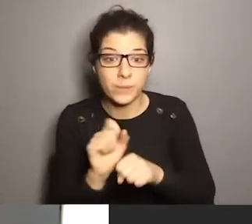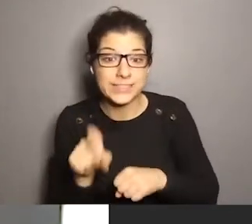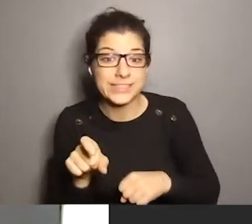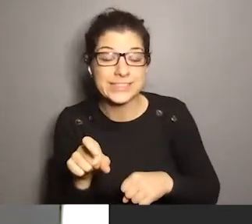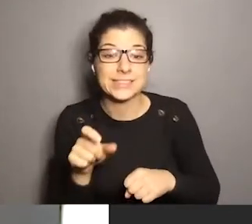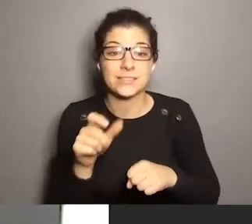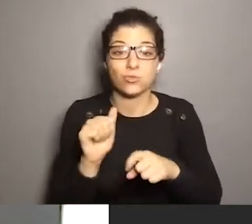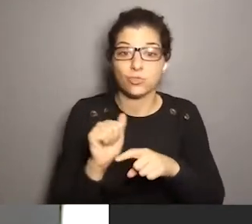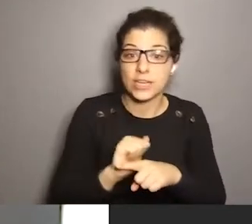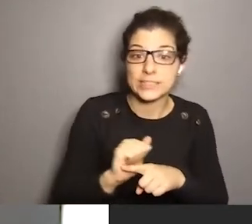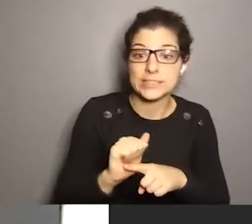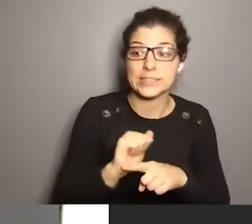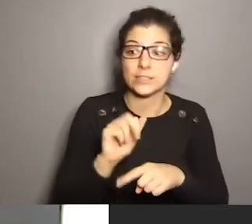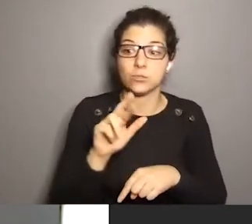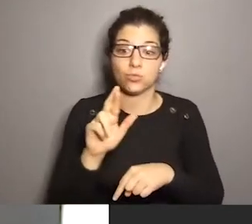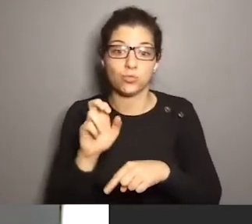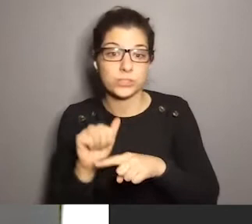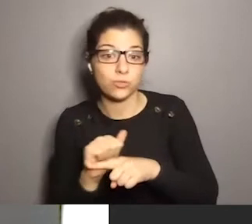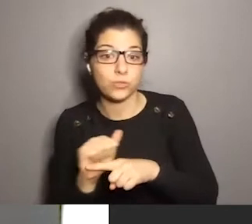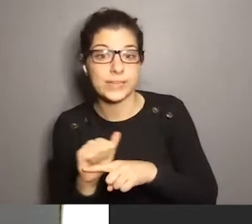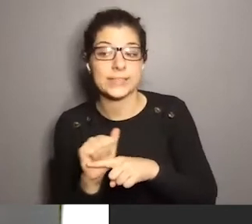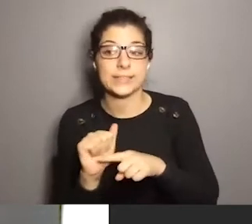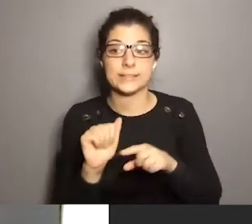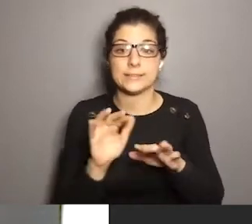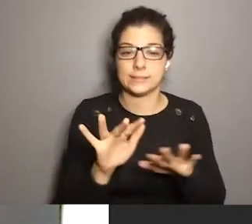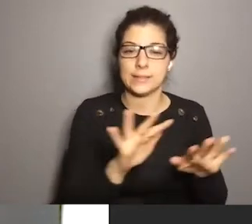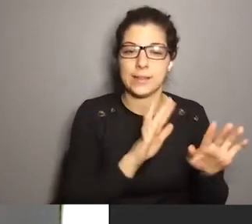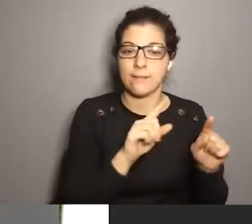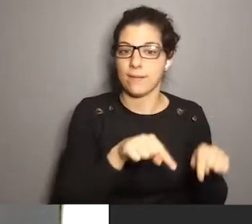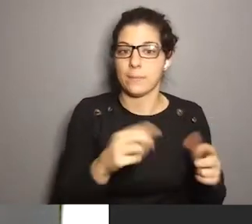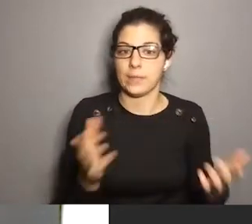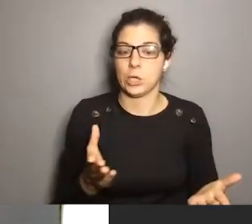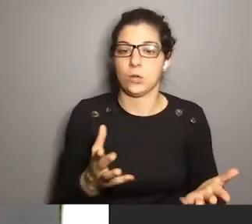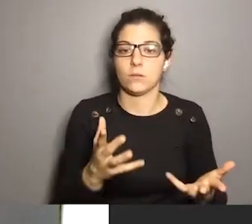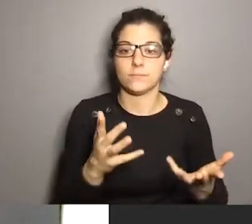trainings, re-trainings they can stop down here and get an application